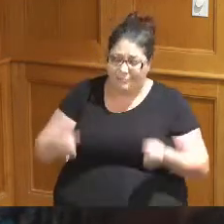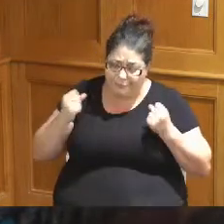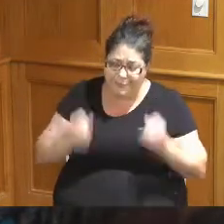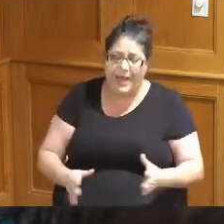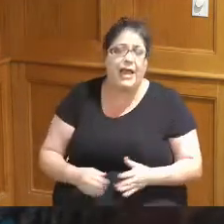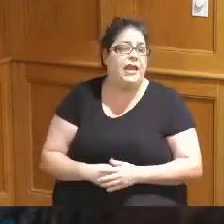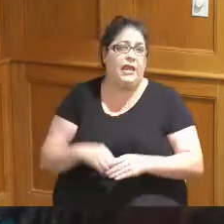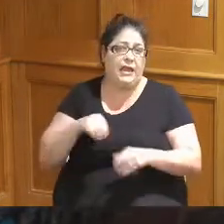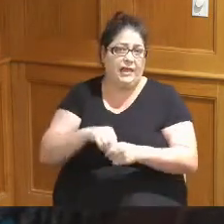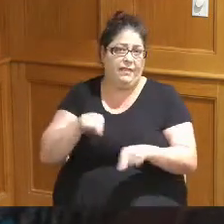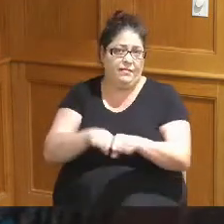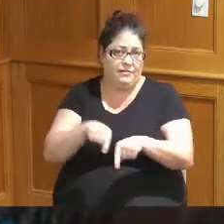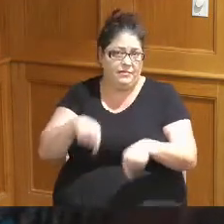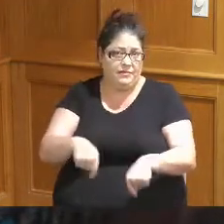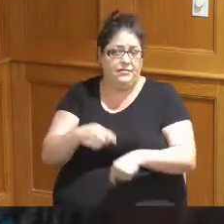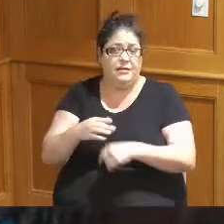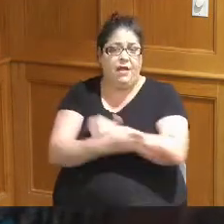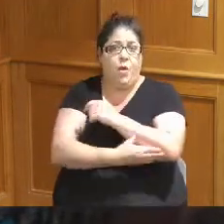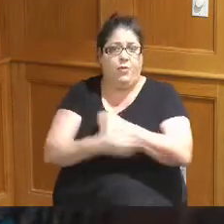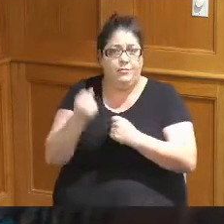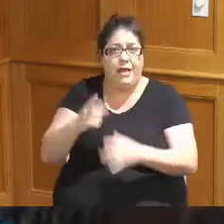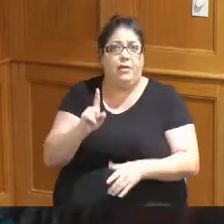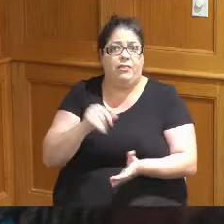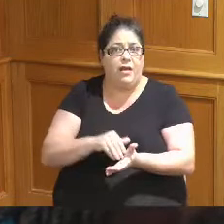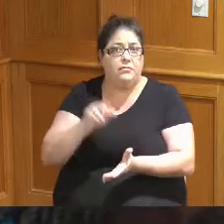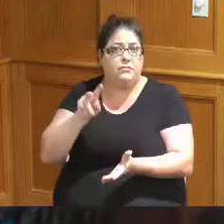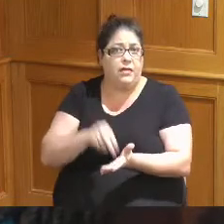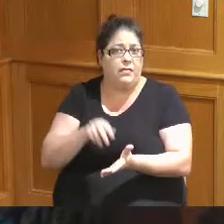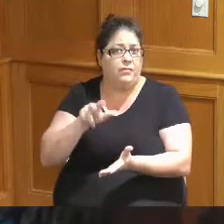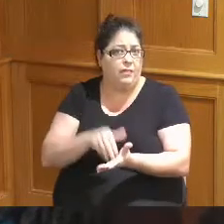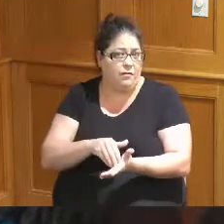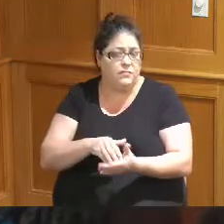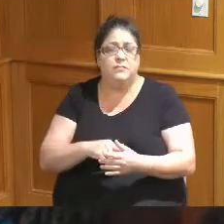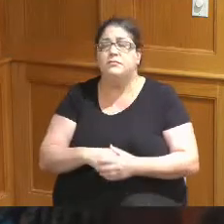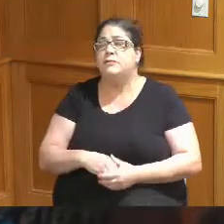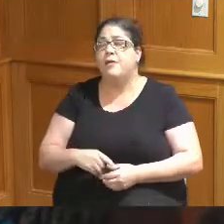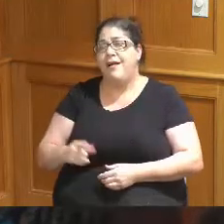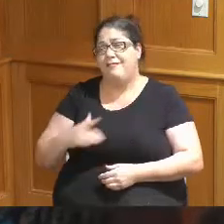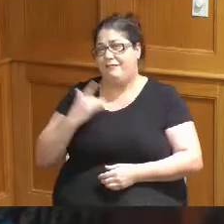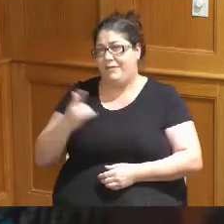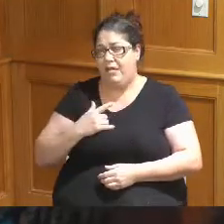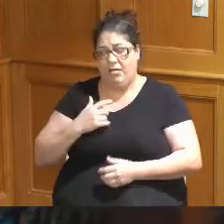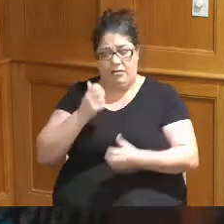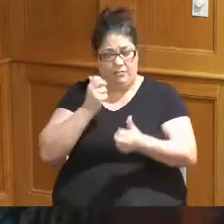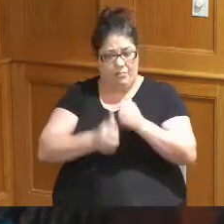here in Hamilton County and we believe that one of the issues relationships to helping